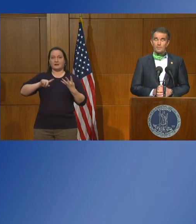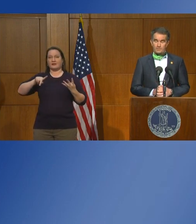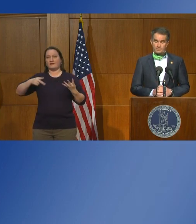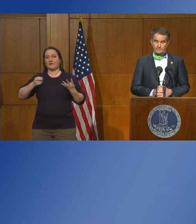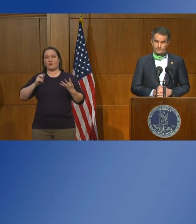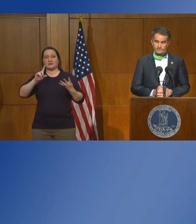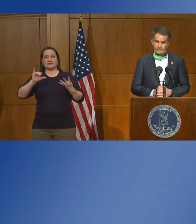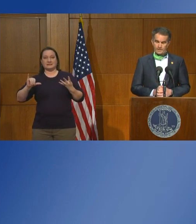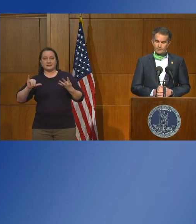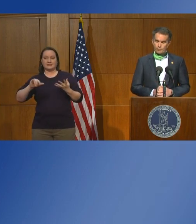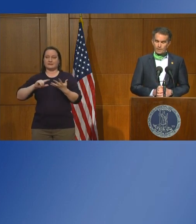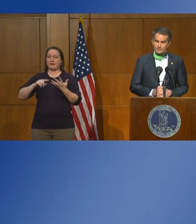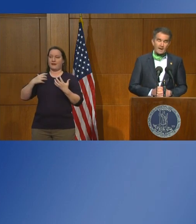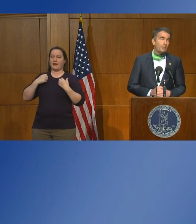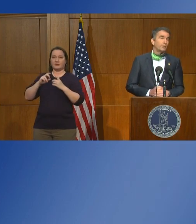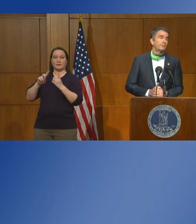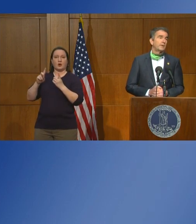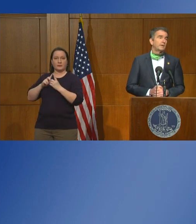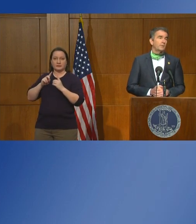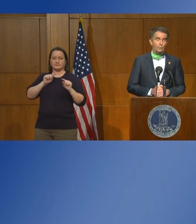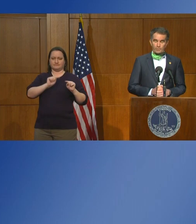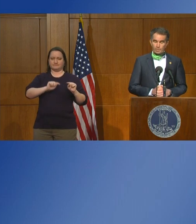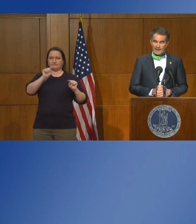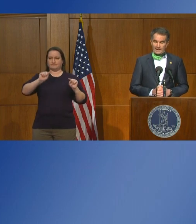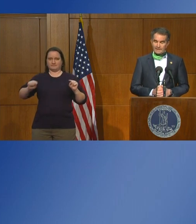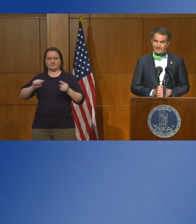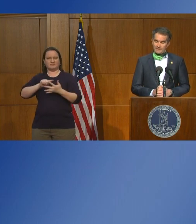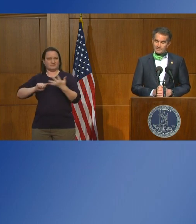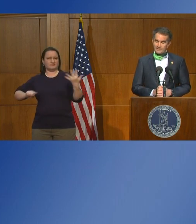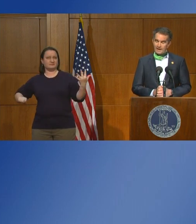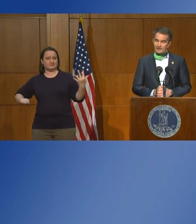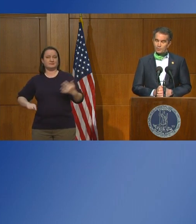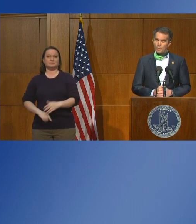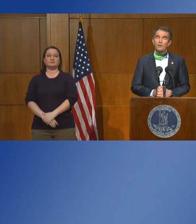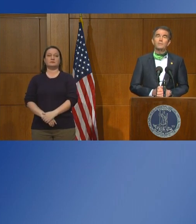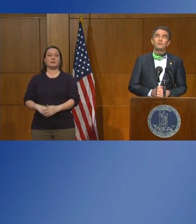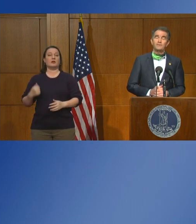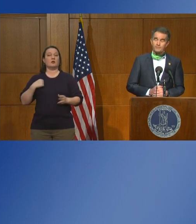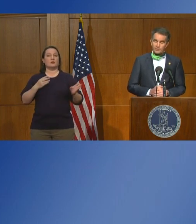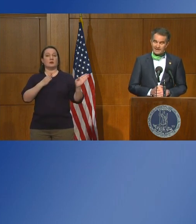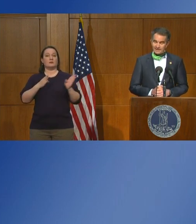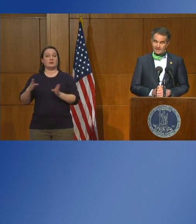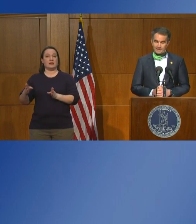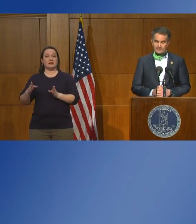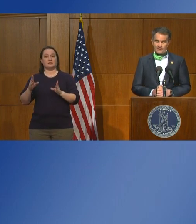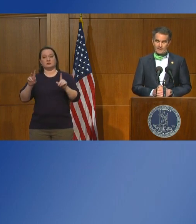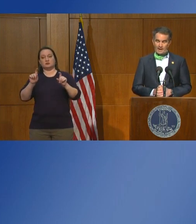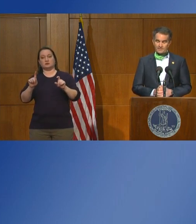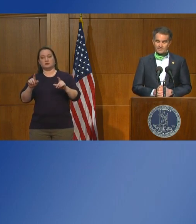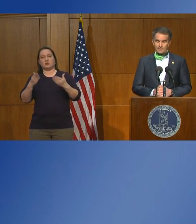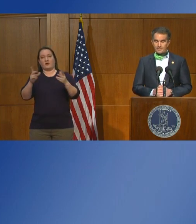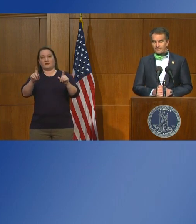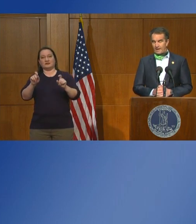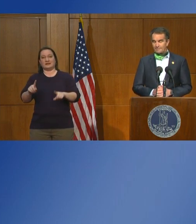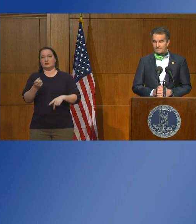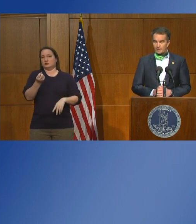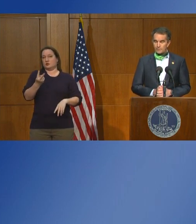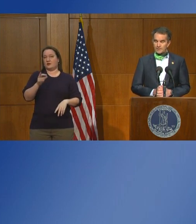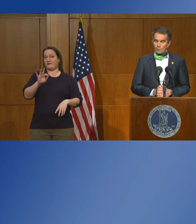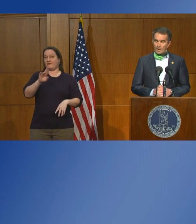FREE CLINICS TO PHARMACIES AND HEALTH DEPARTMENTS. FOR EXAMPLE